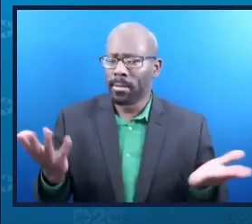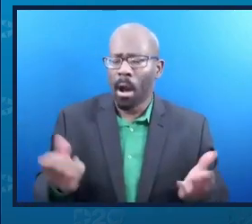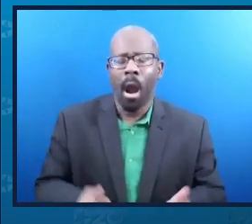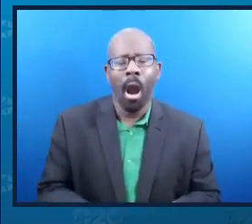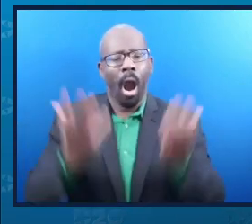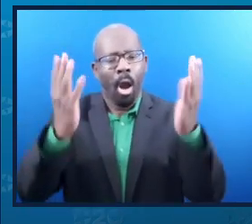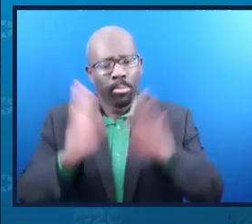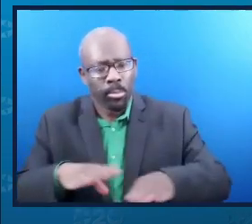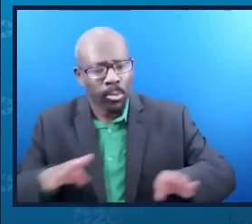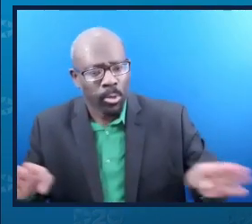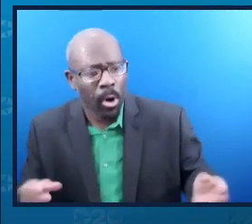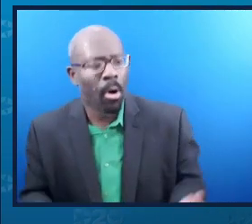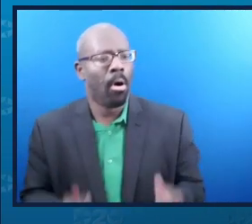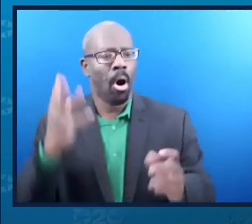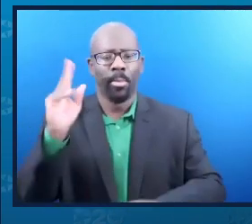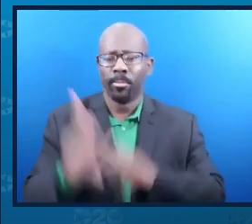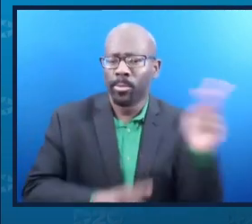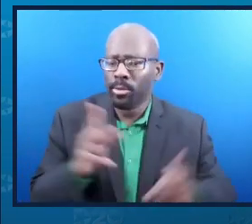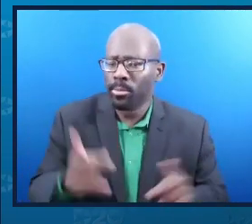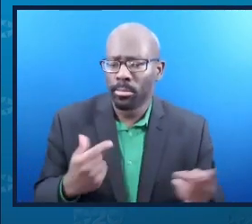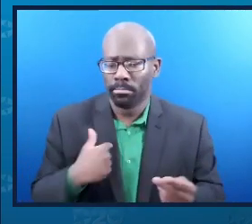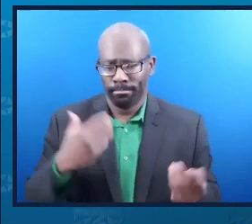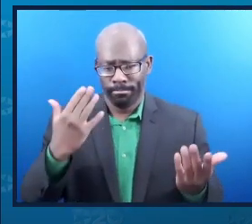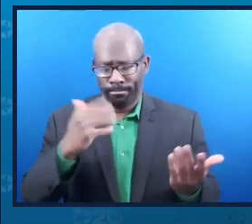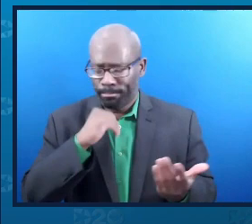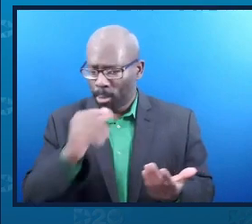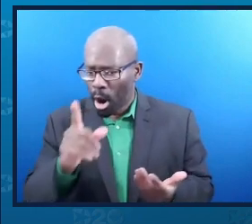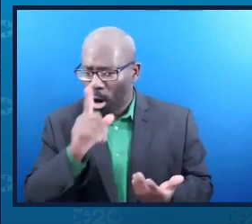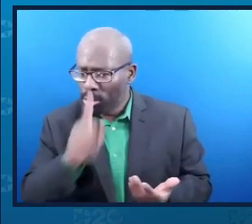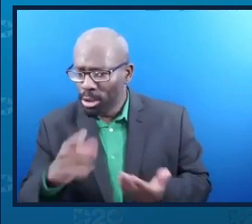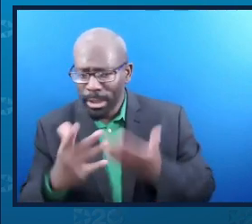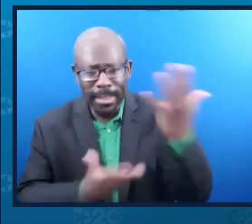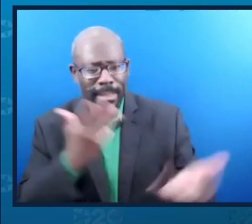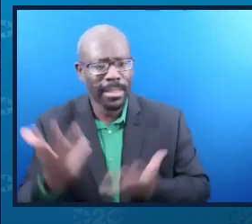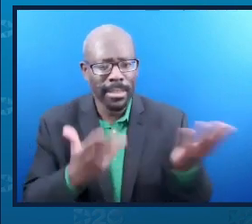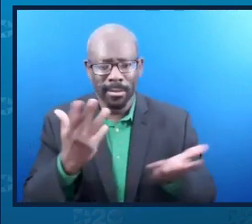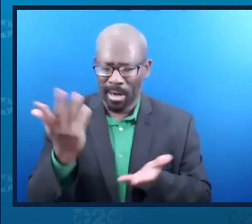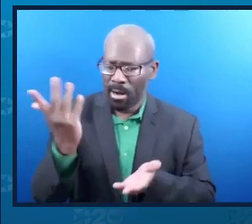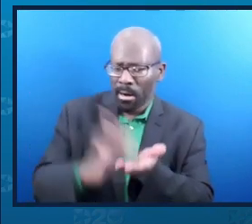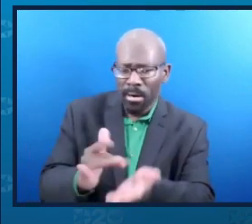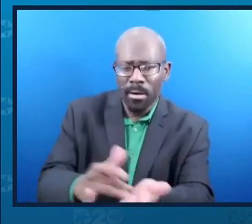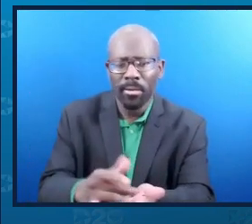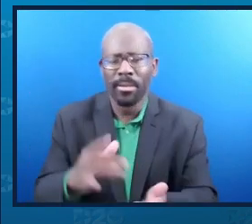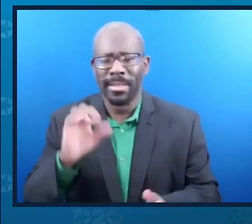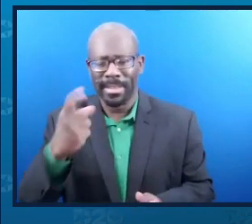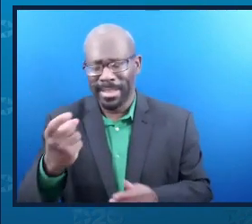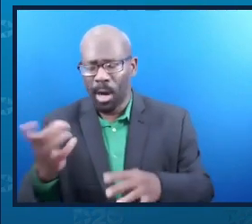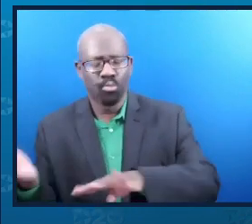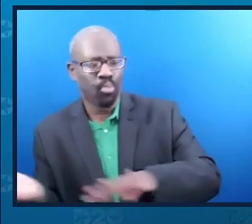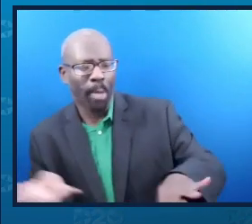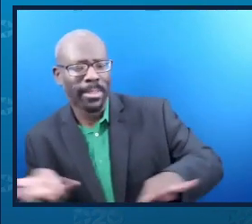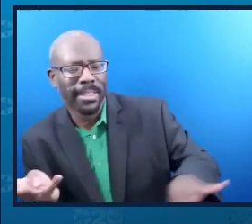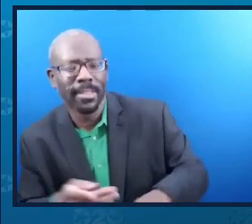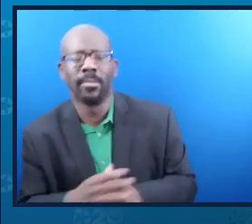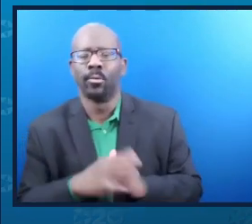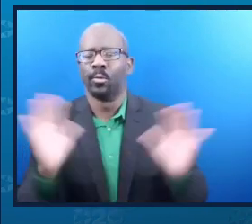MOVEMENT TO END THIS VIOLENCE.